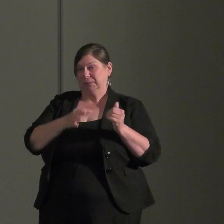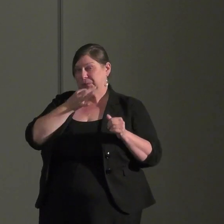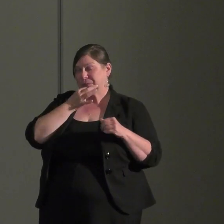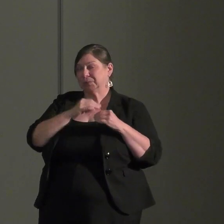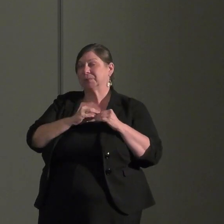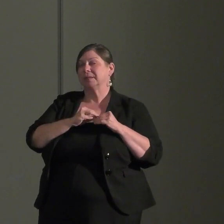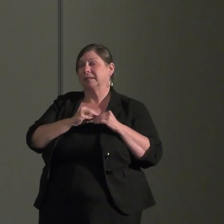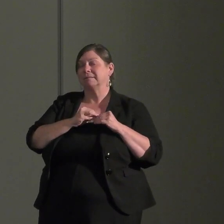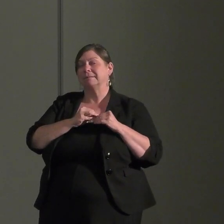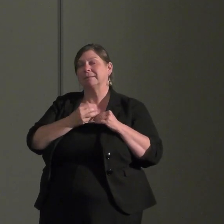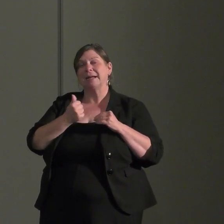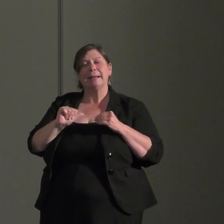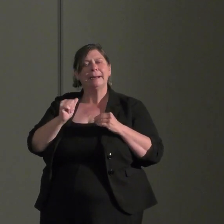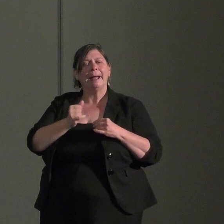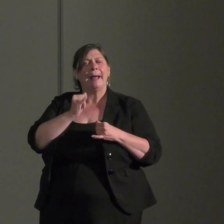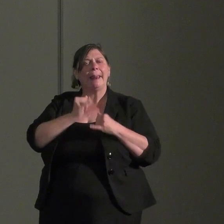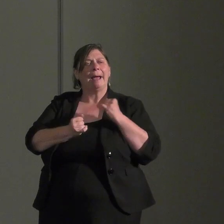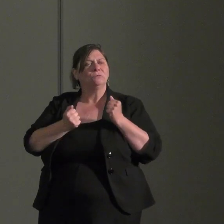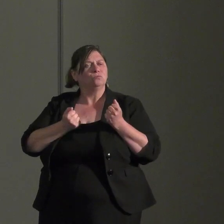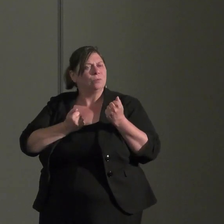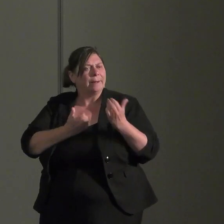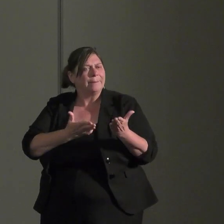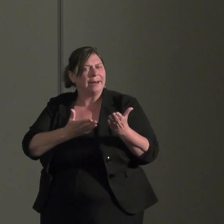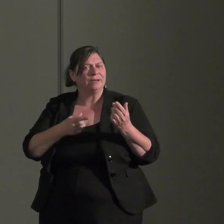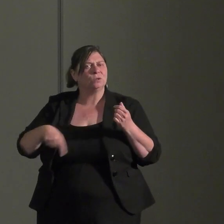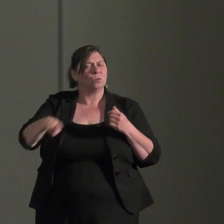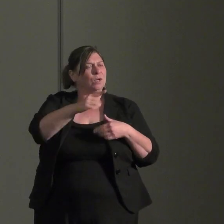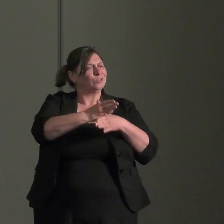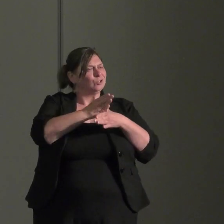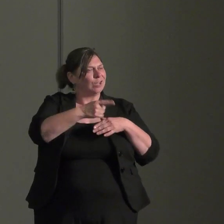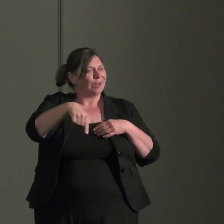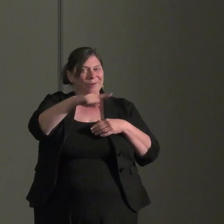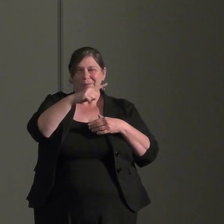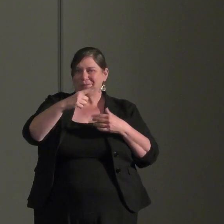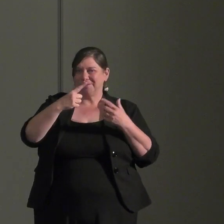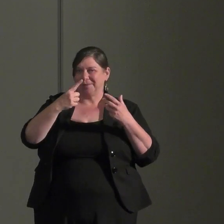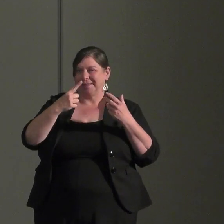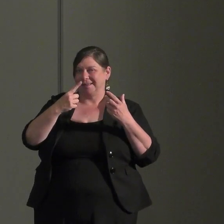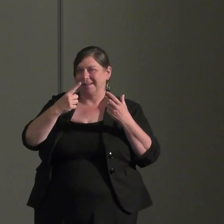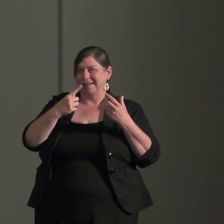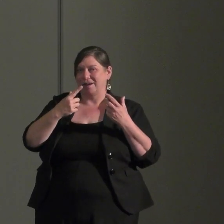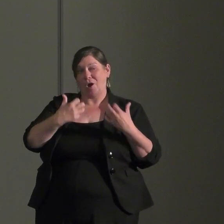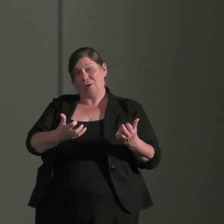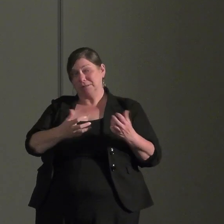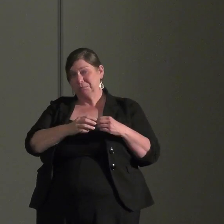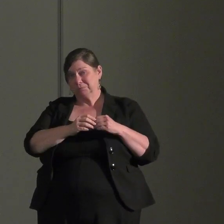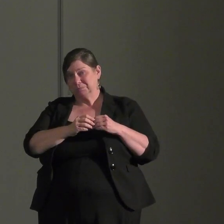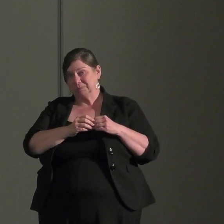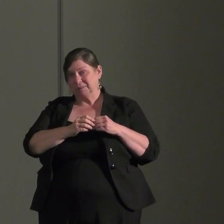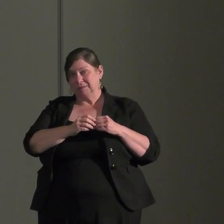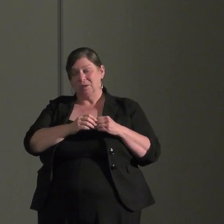any last recommendations you like to share? With our -- with our audience here Olenka?